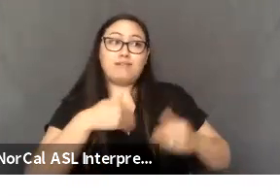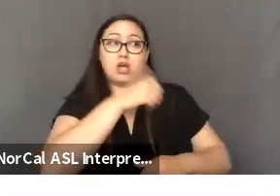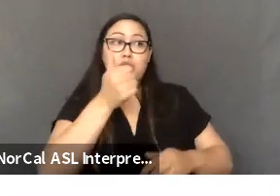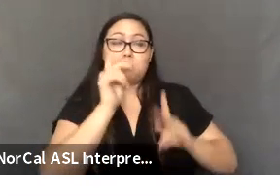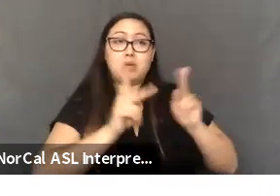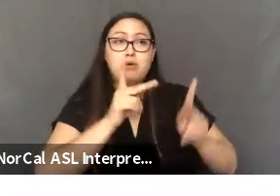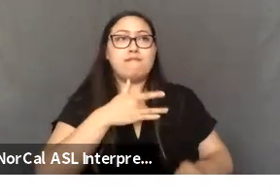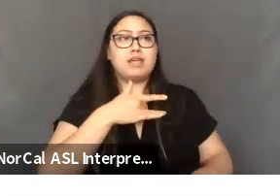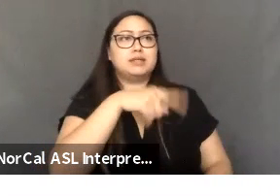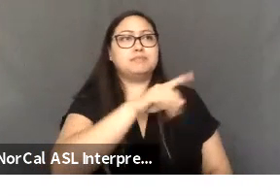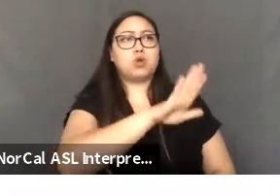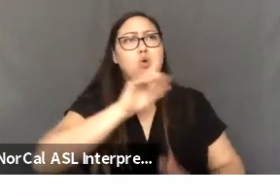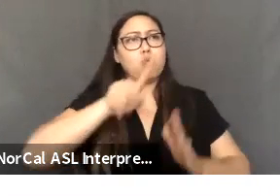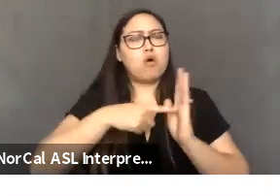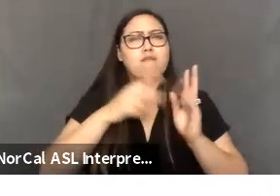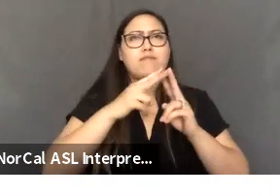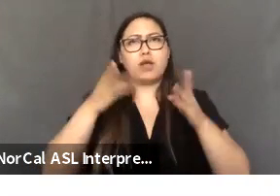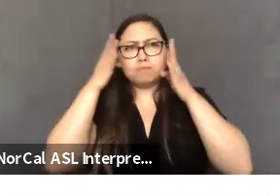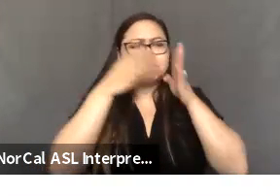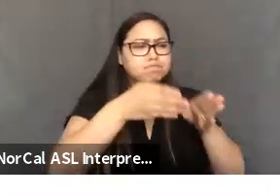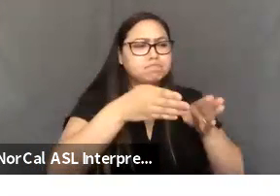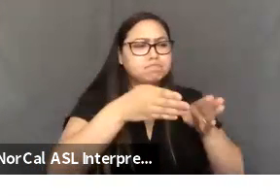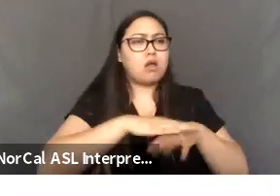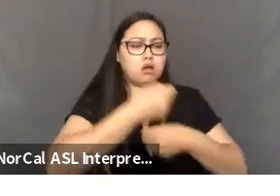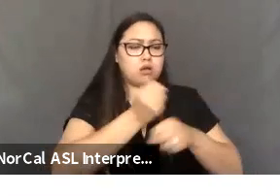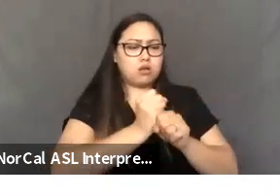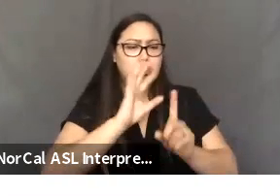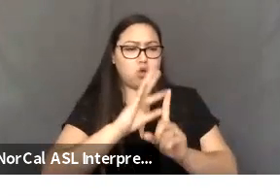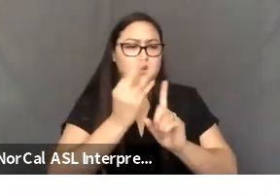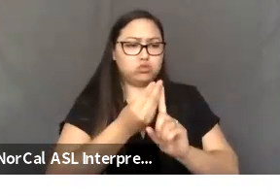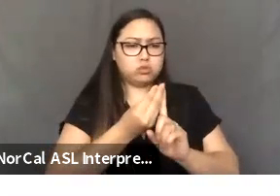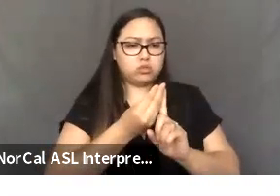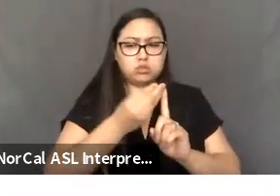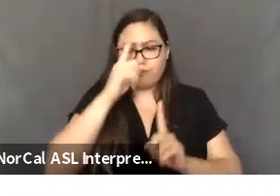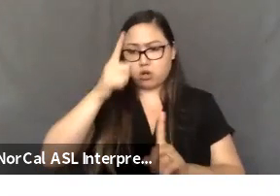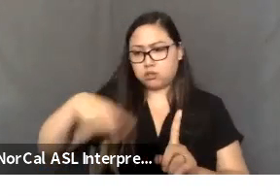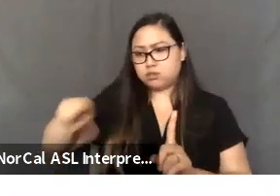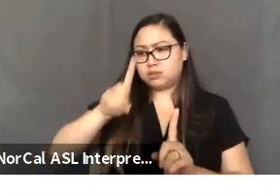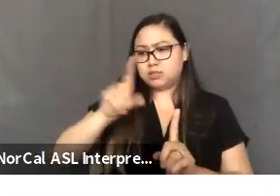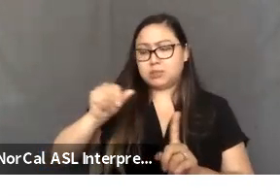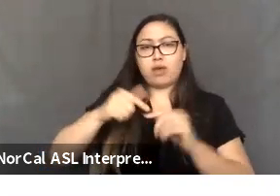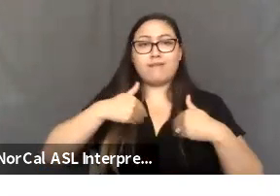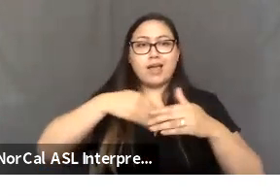role was really focused on creating this culture of equal access. As one individual described,